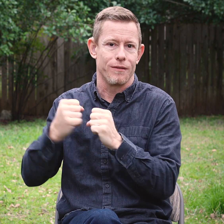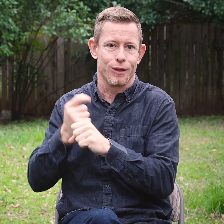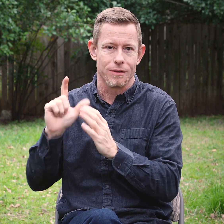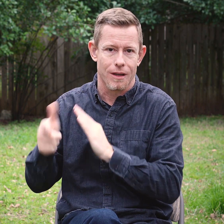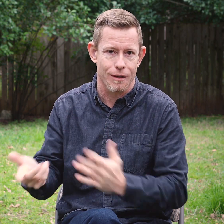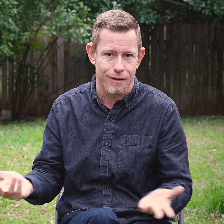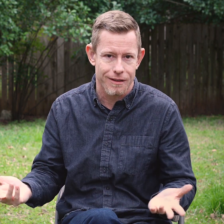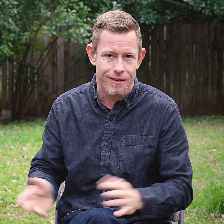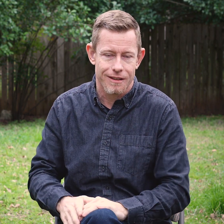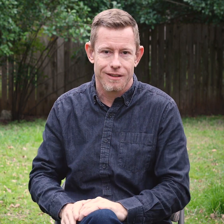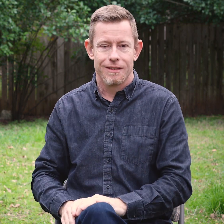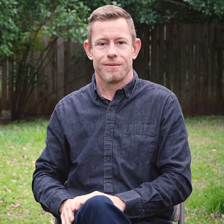after more than 25 years.